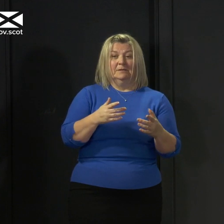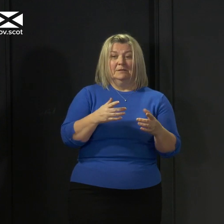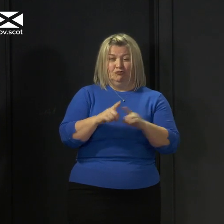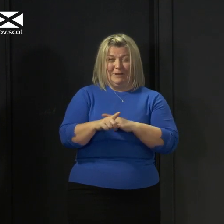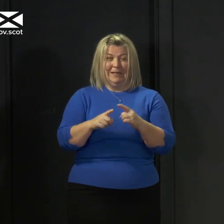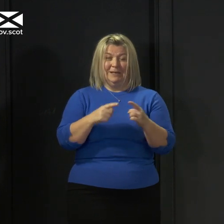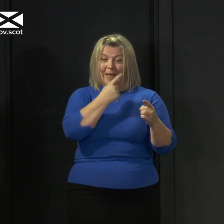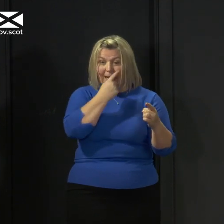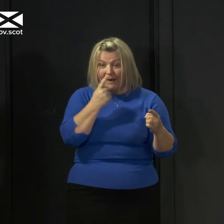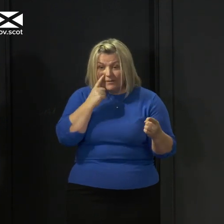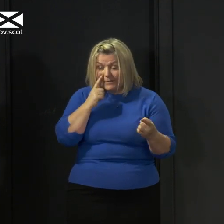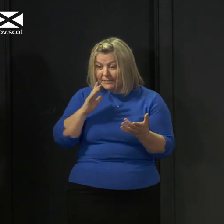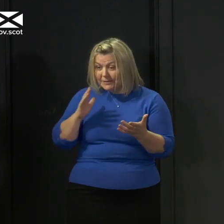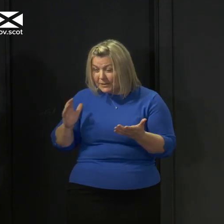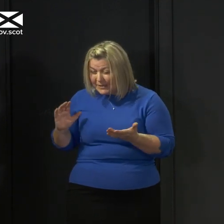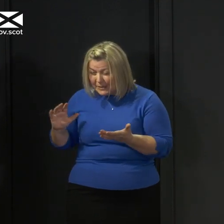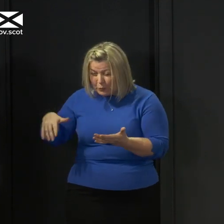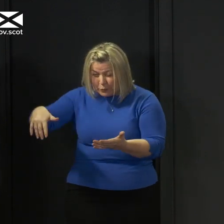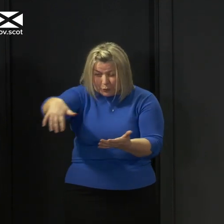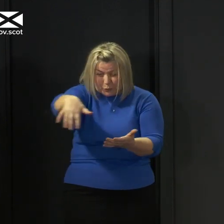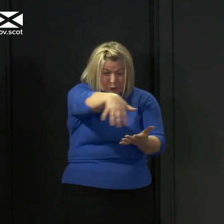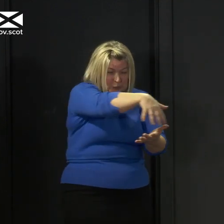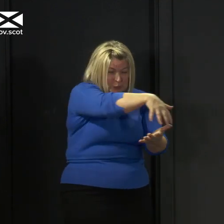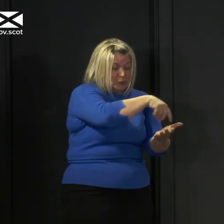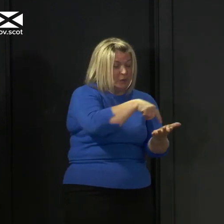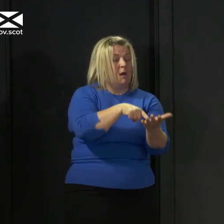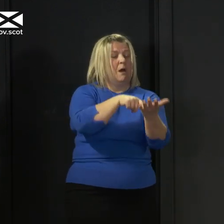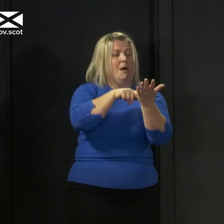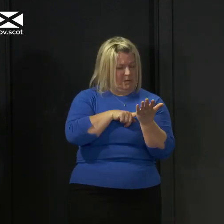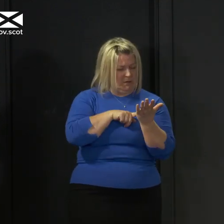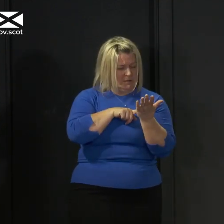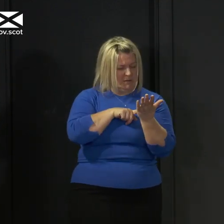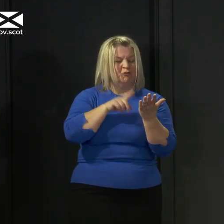on the best evidence and you know I have no reason to believe that is not what